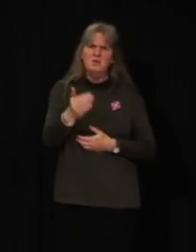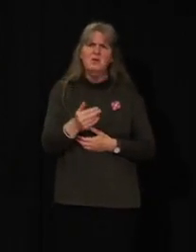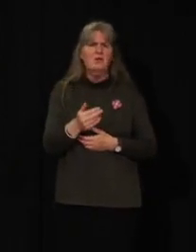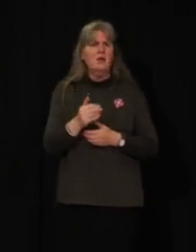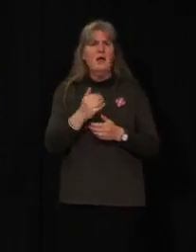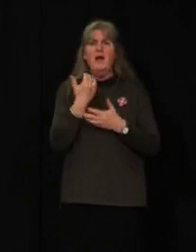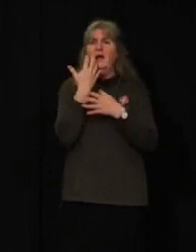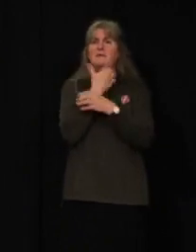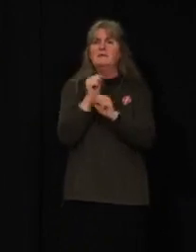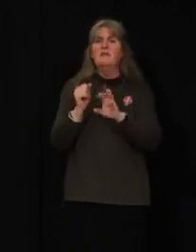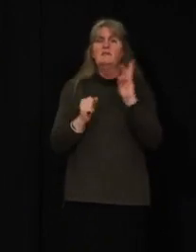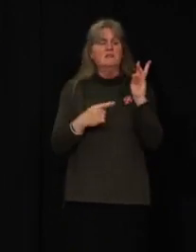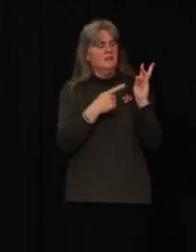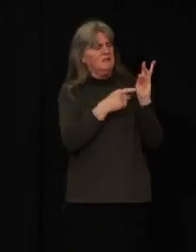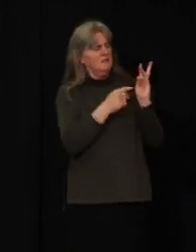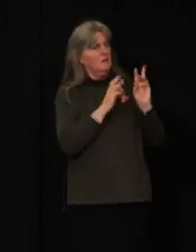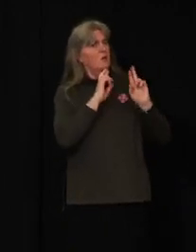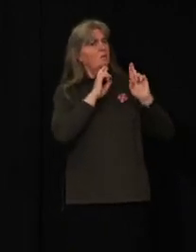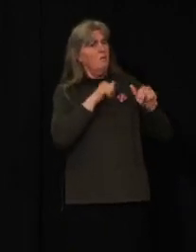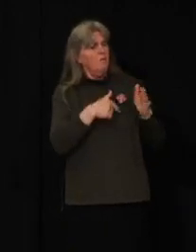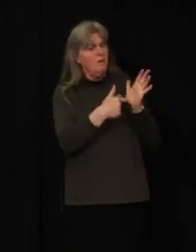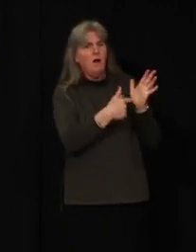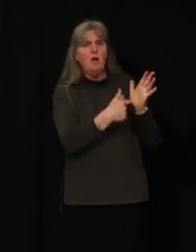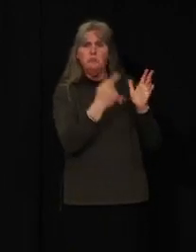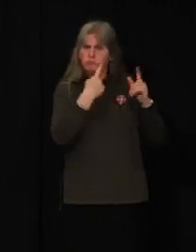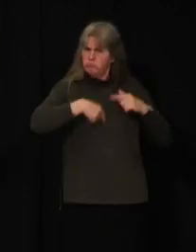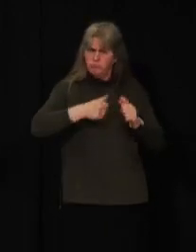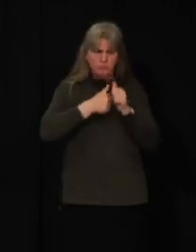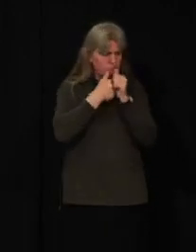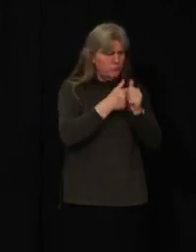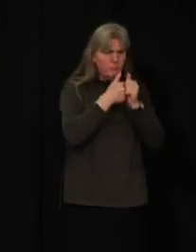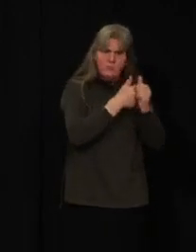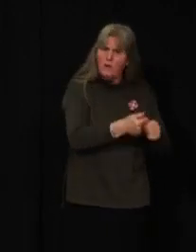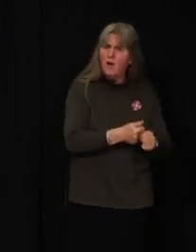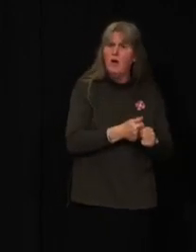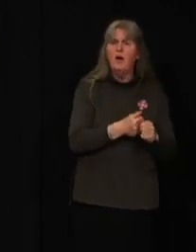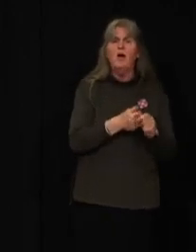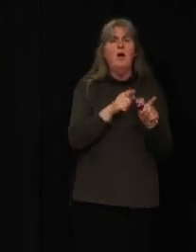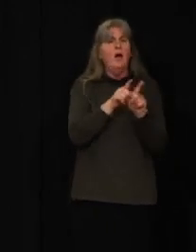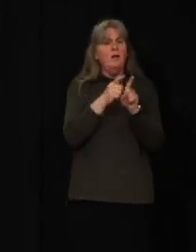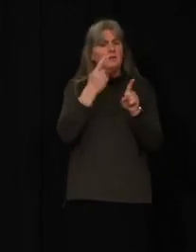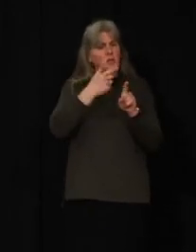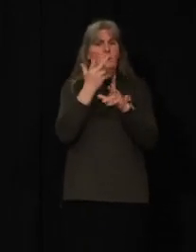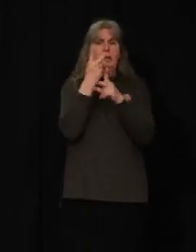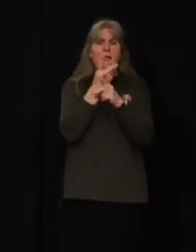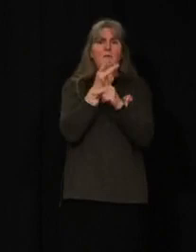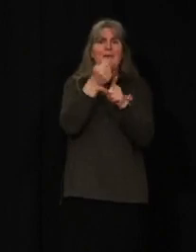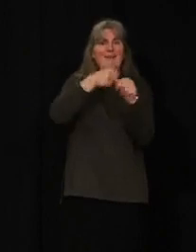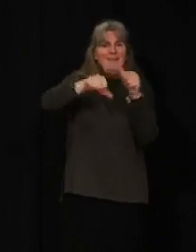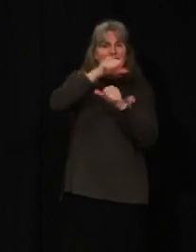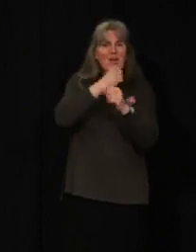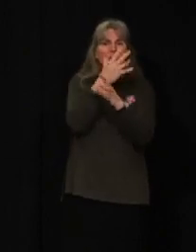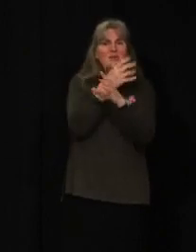Six guidelines and respecting the orders put in place to keep each of us safe, you're doing